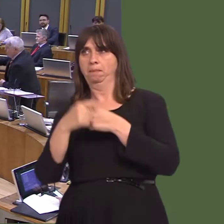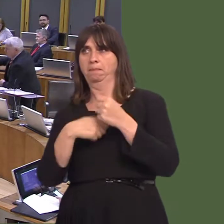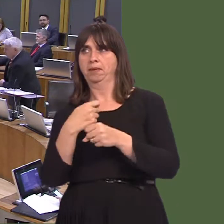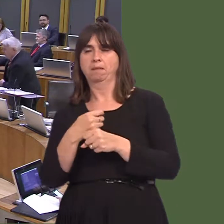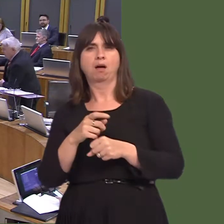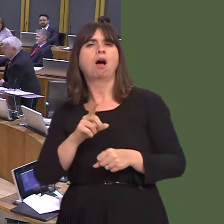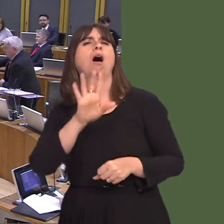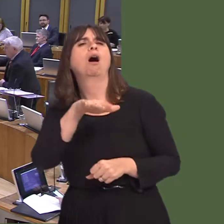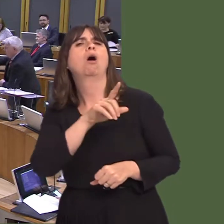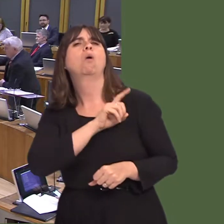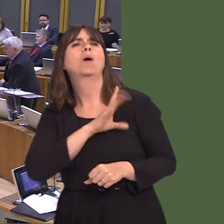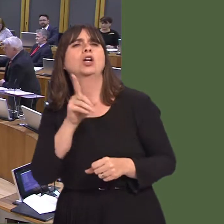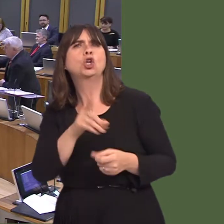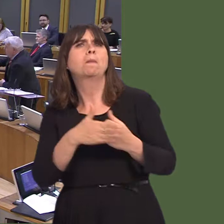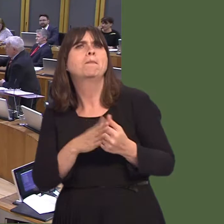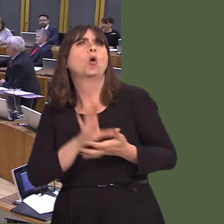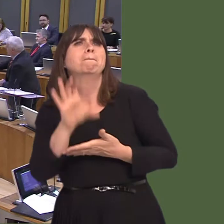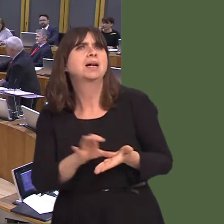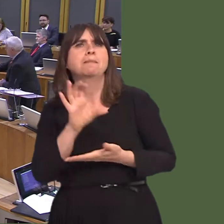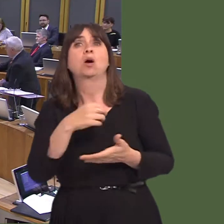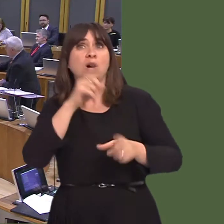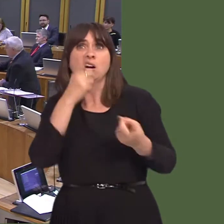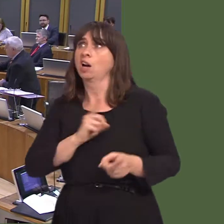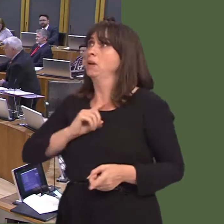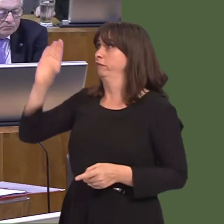you put more money into it, why don't you do this, why don't you do that?' when, actually, you can't.